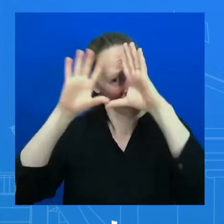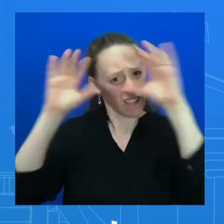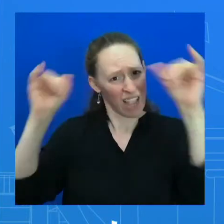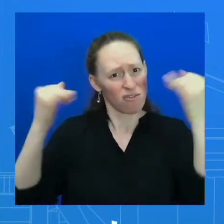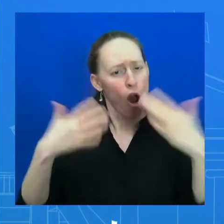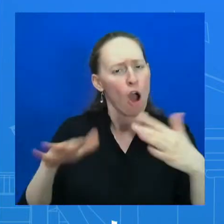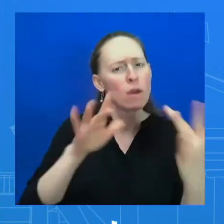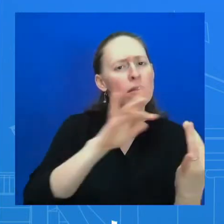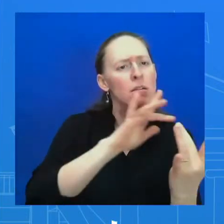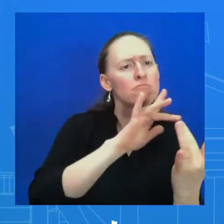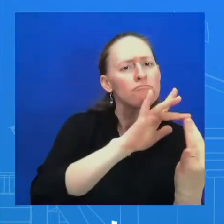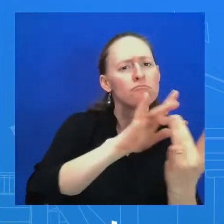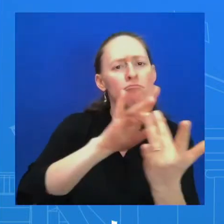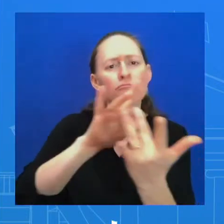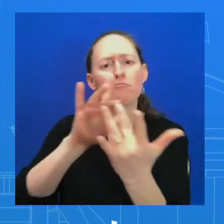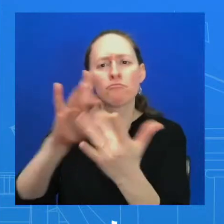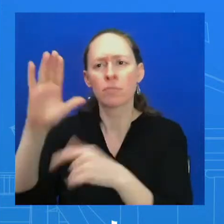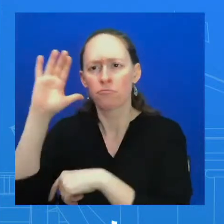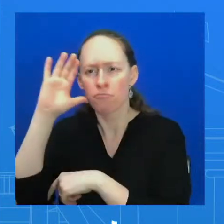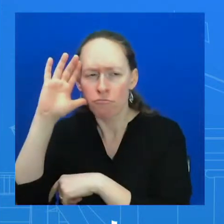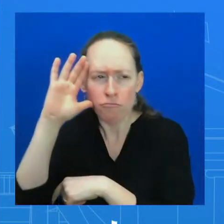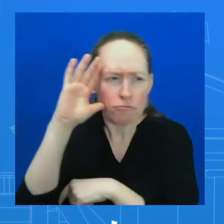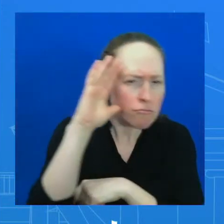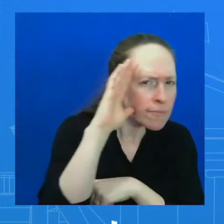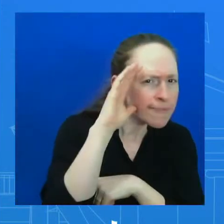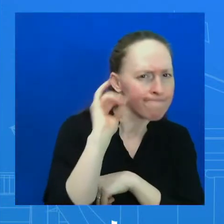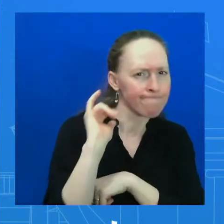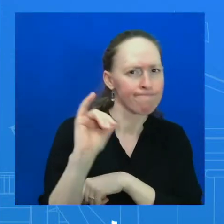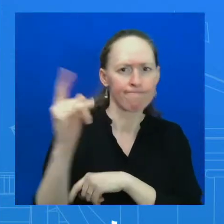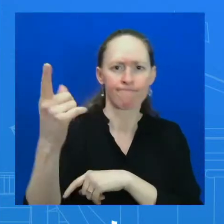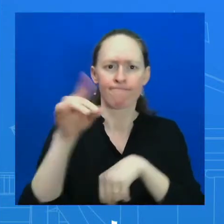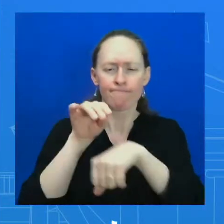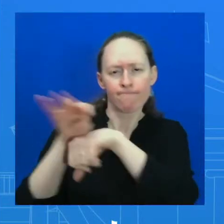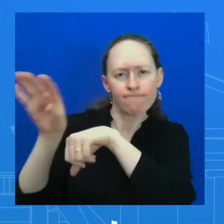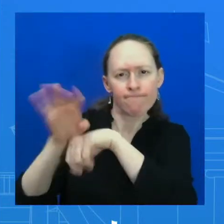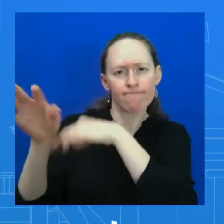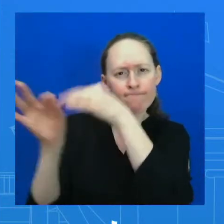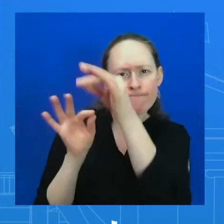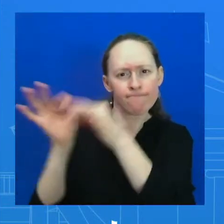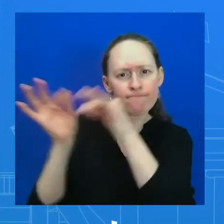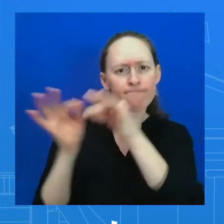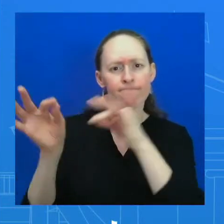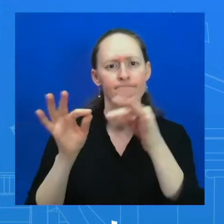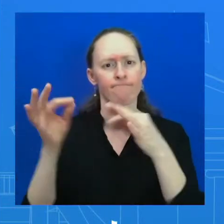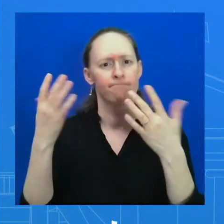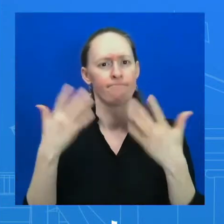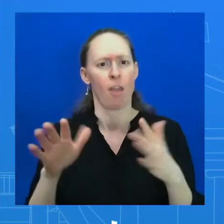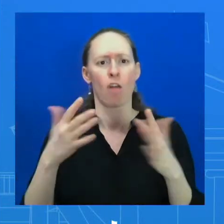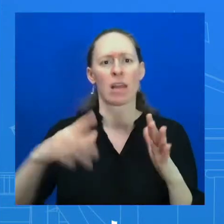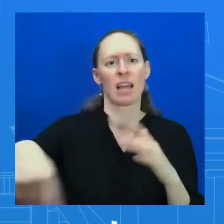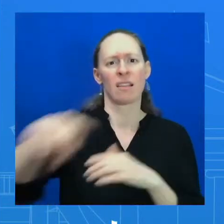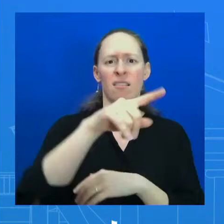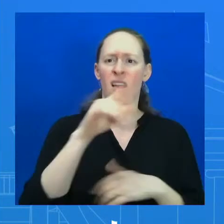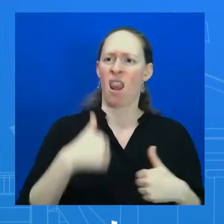some of them are personally affected by what's happening in Gaza. Right? And so, the fact that senior White House officials